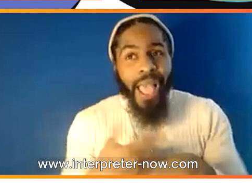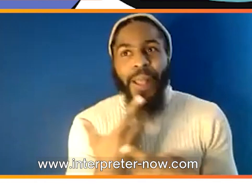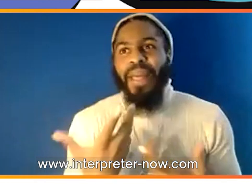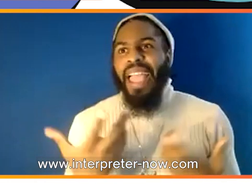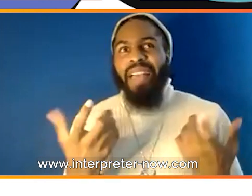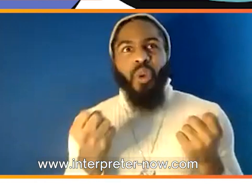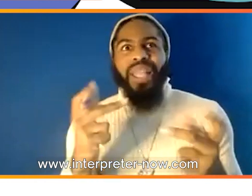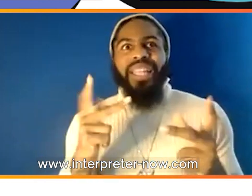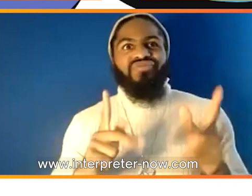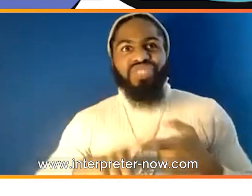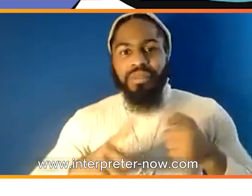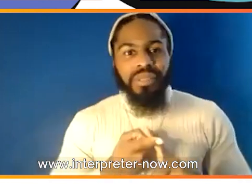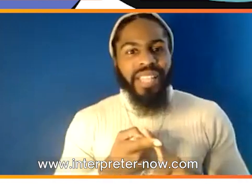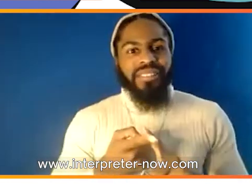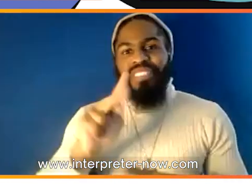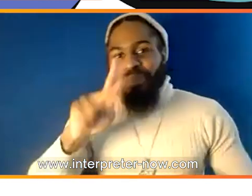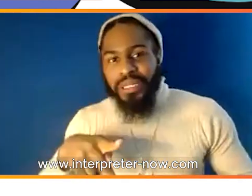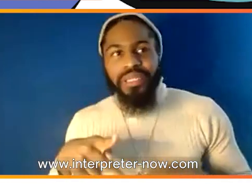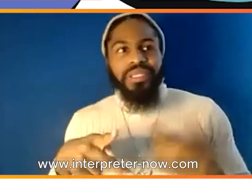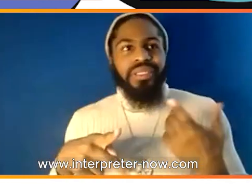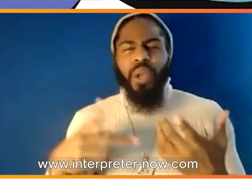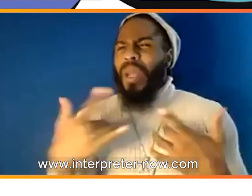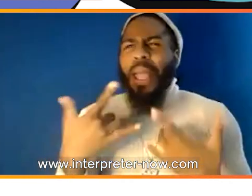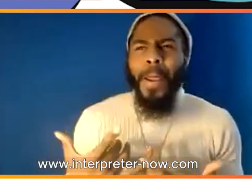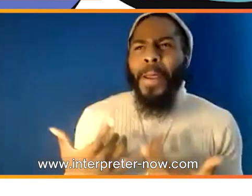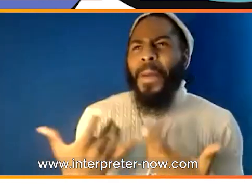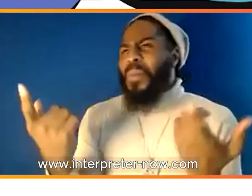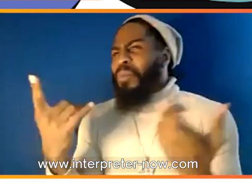I ran into, does it still happen?" Yeah, it still does, and they give me an example, and